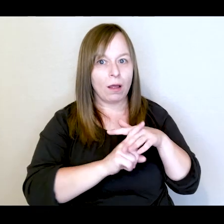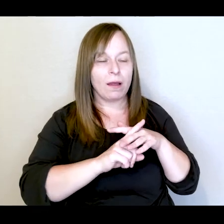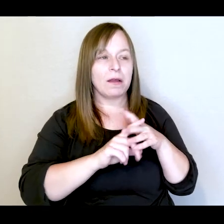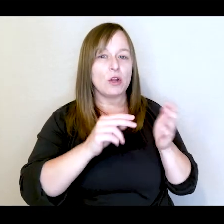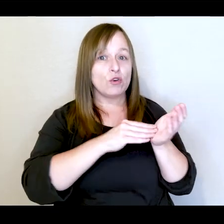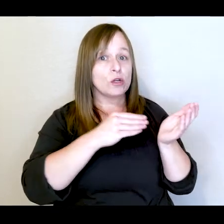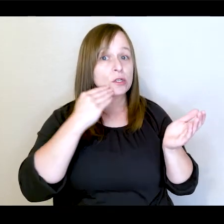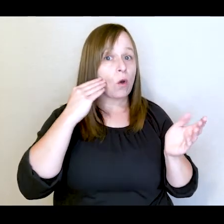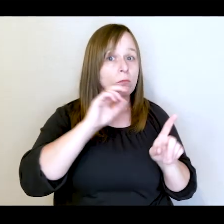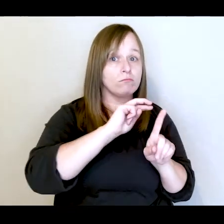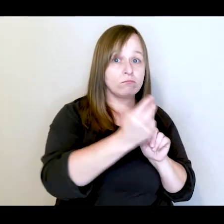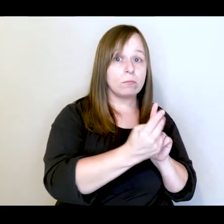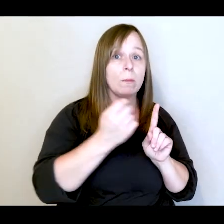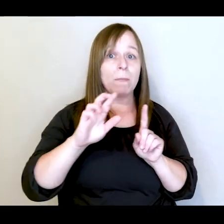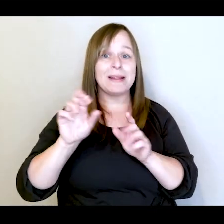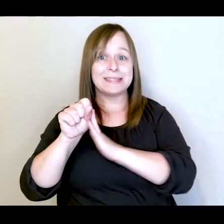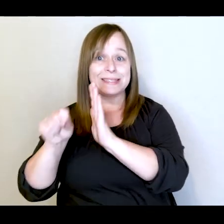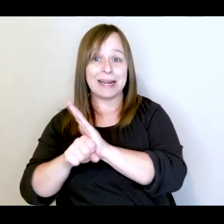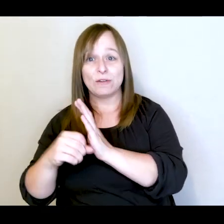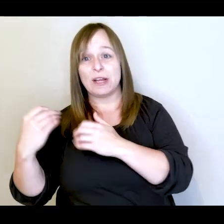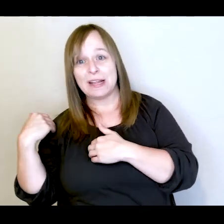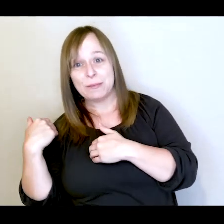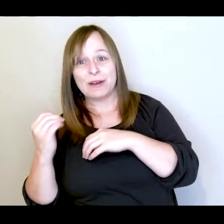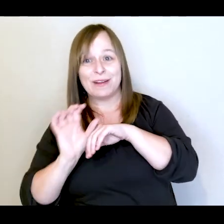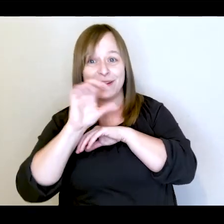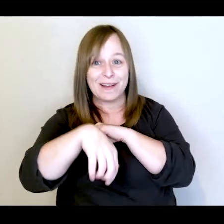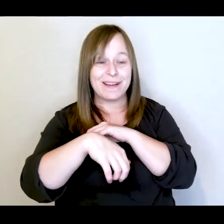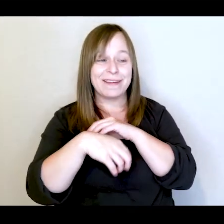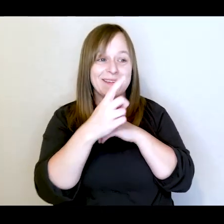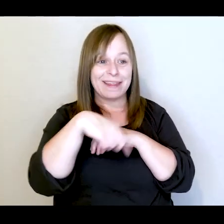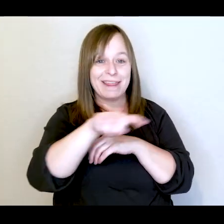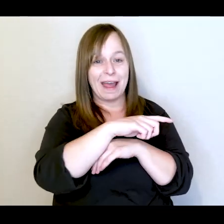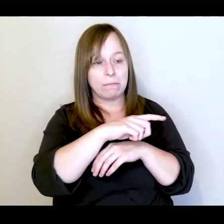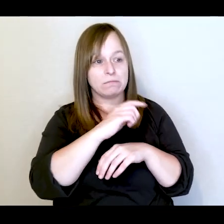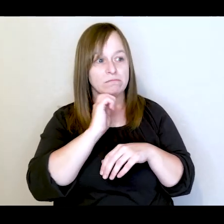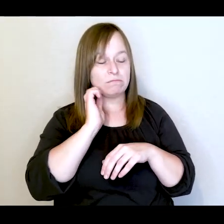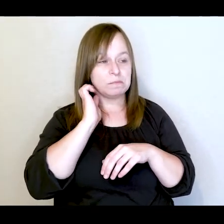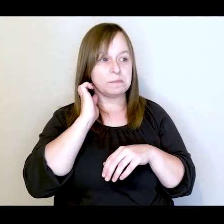nursing home side but from the state's responsibility to do their part of